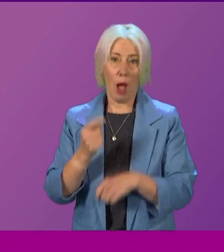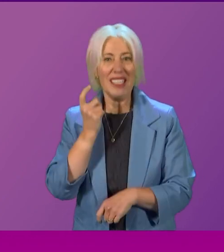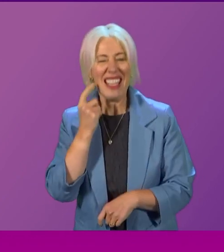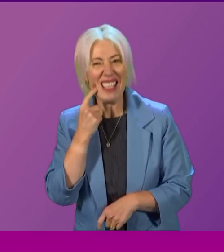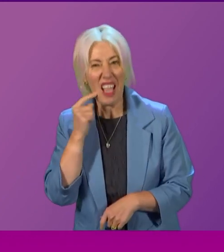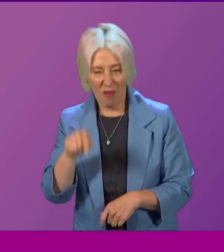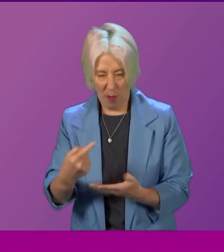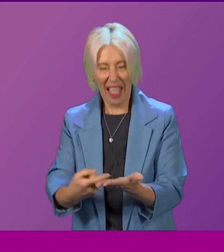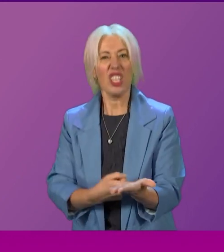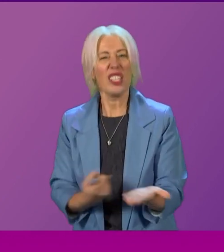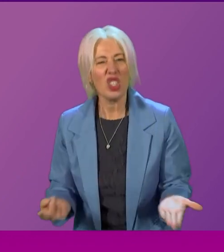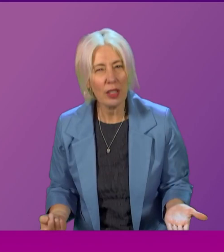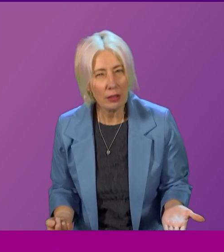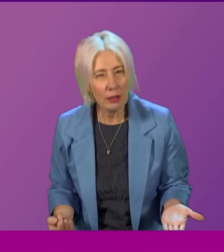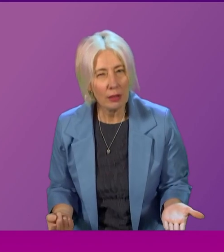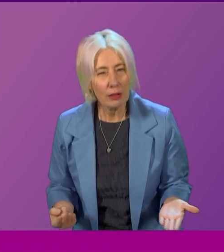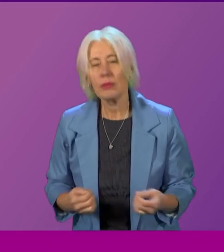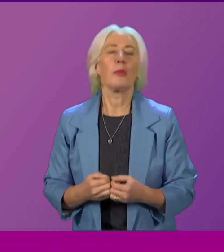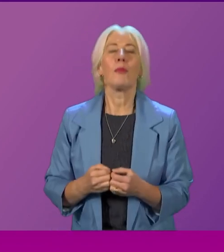bill?